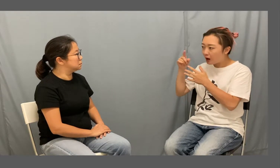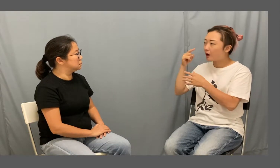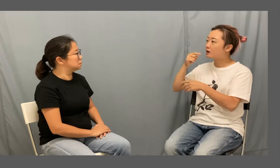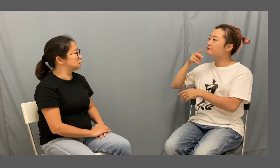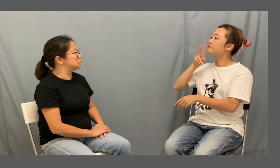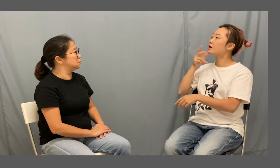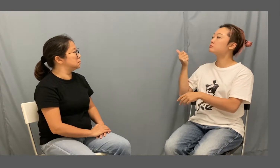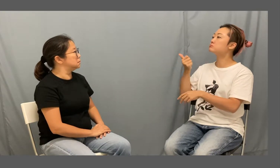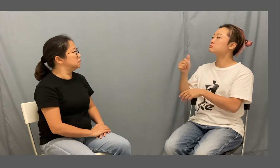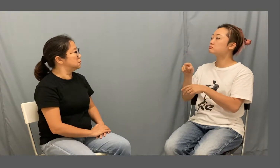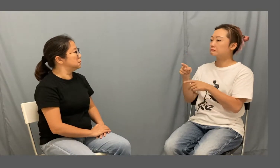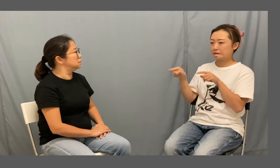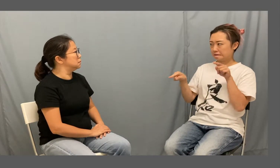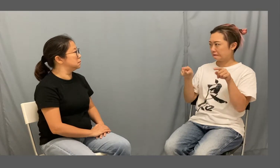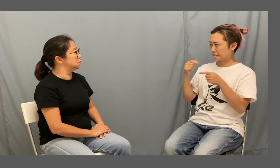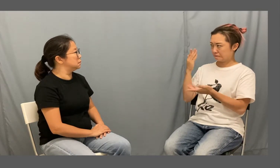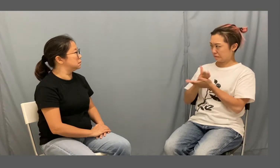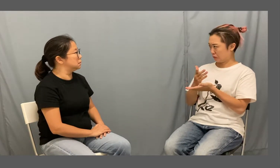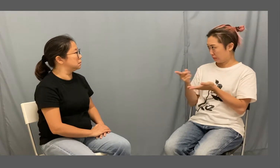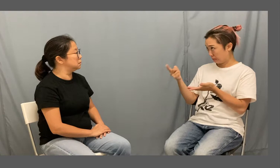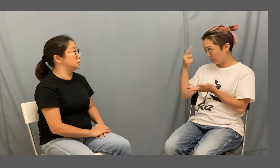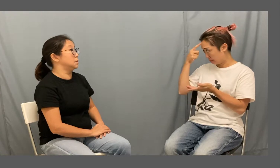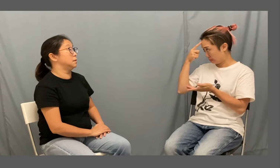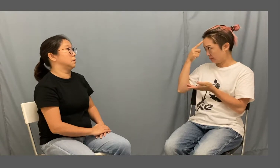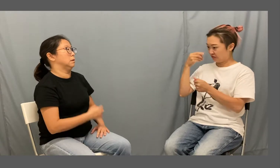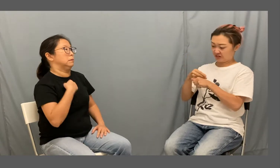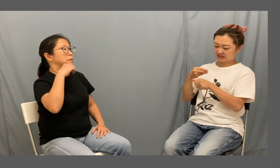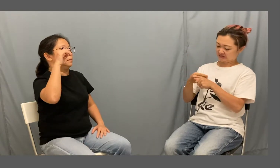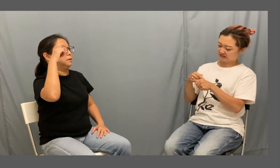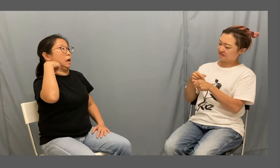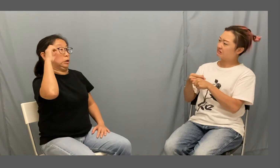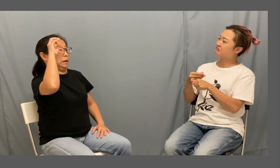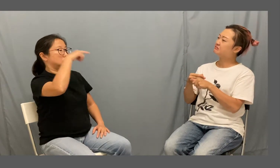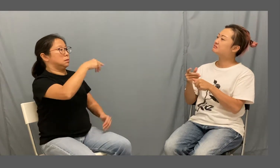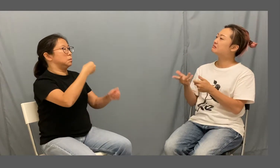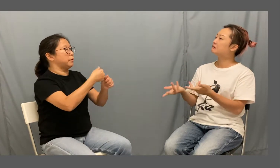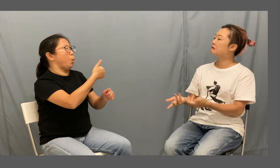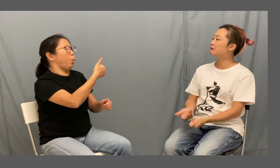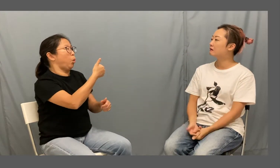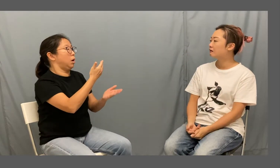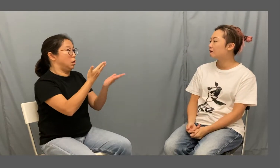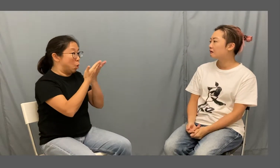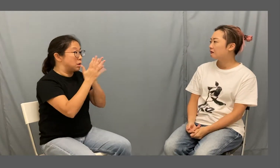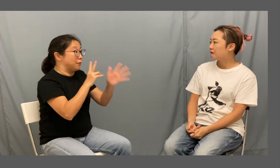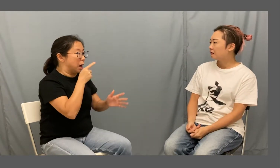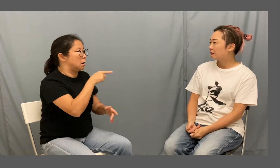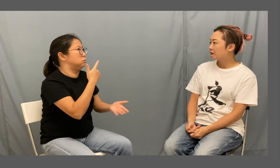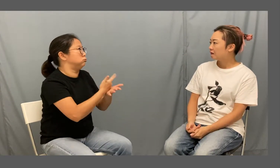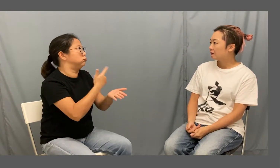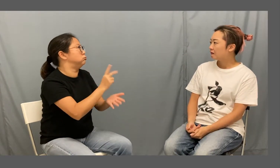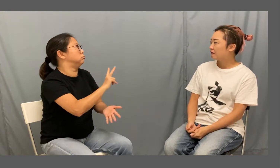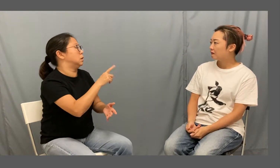What's your view on interpreter training? Lisa: Interpretation and translation training is necessary